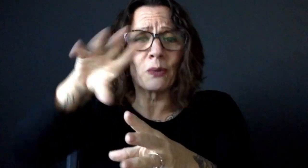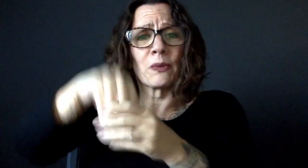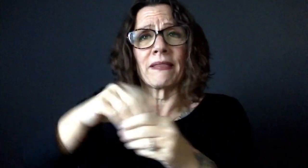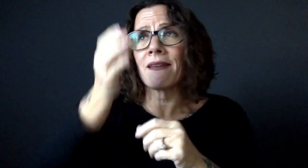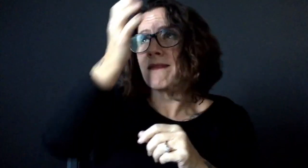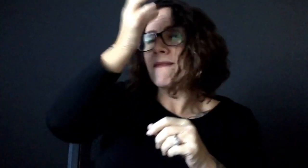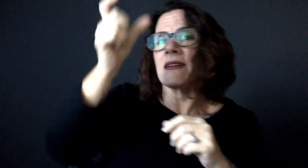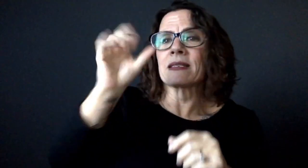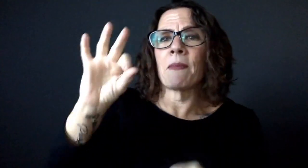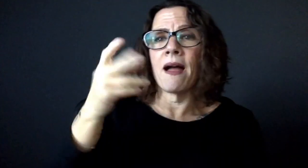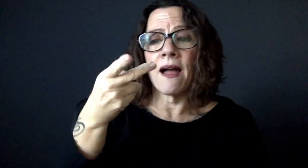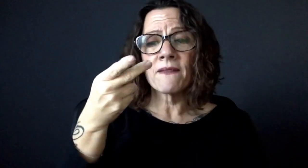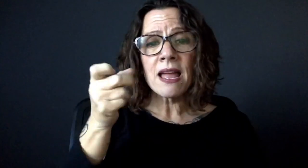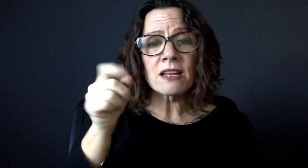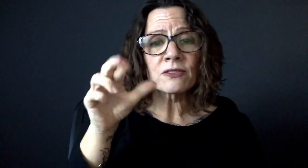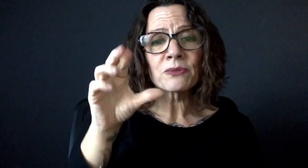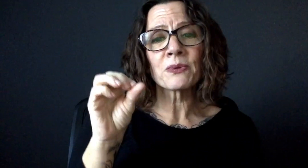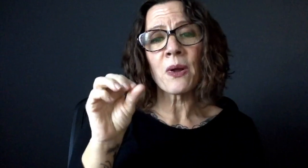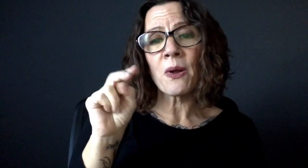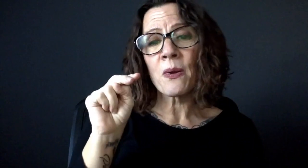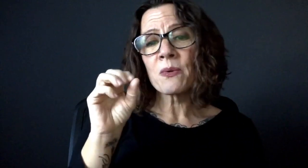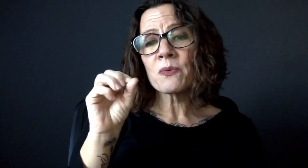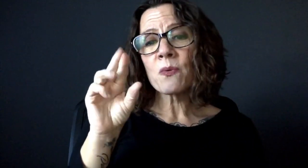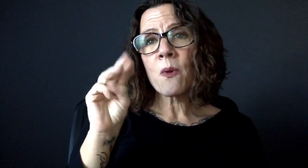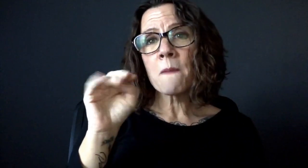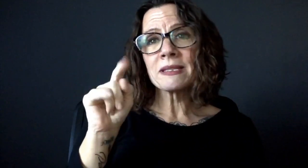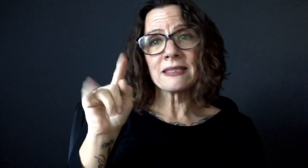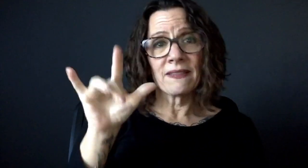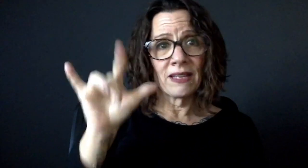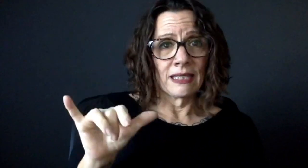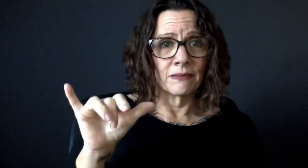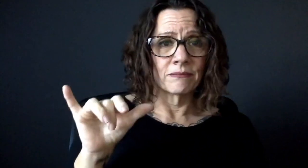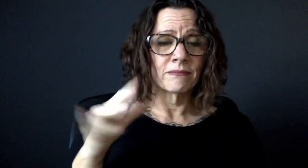but within the violence of heteronormativity,